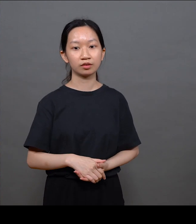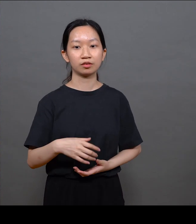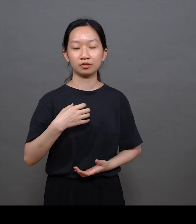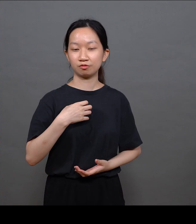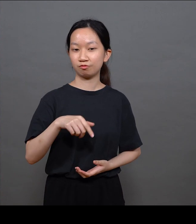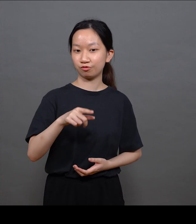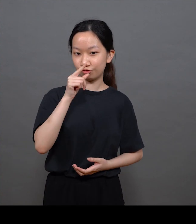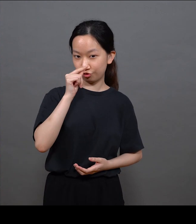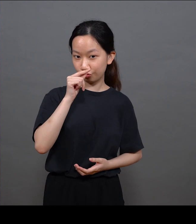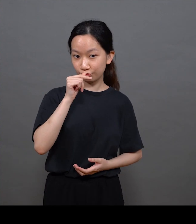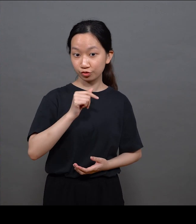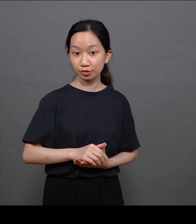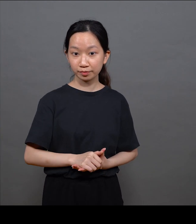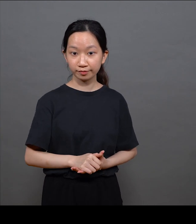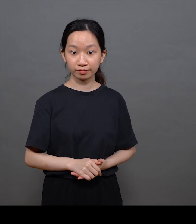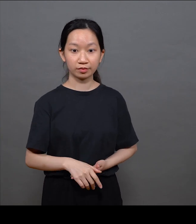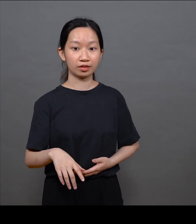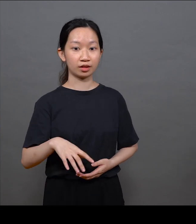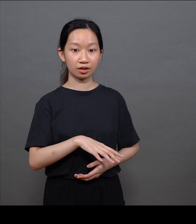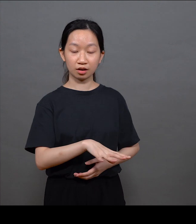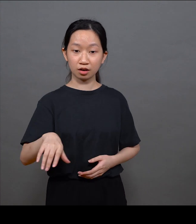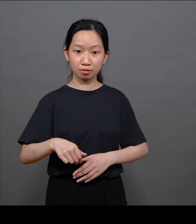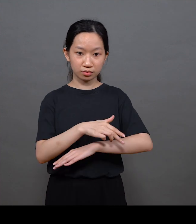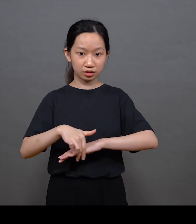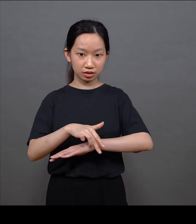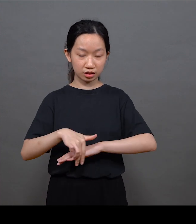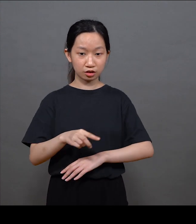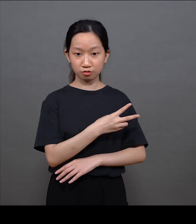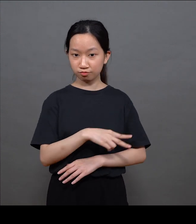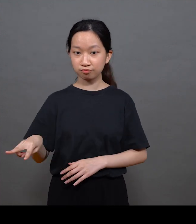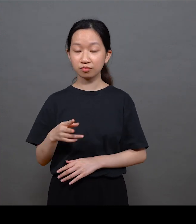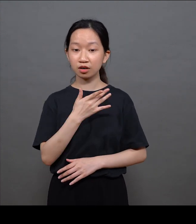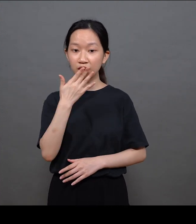I think one of the interesting things, for me especially, is to you know, look at the design of these products